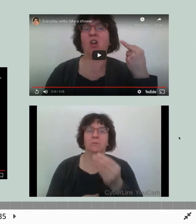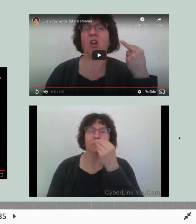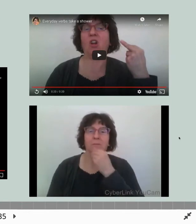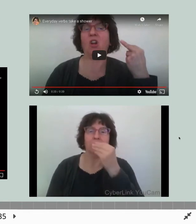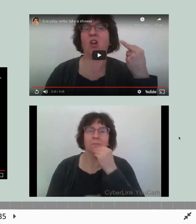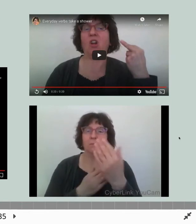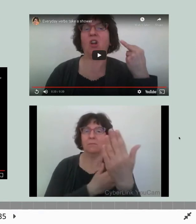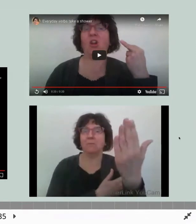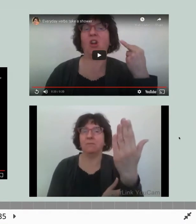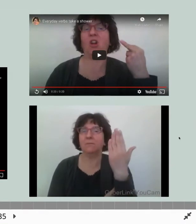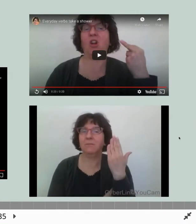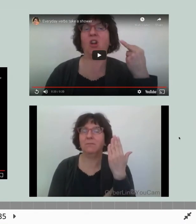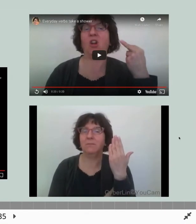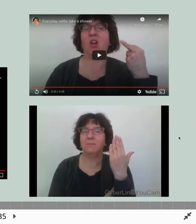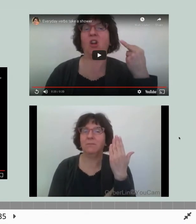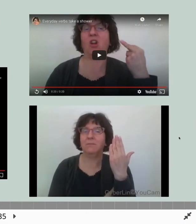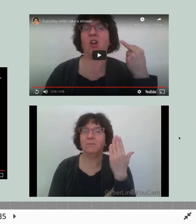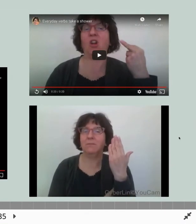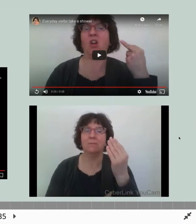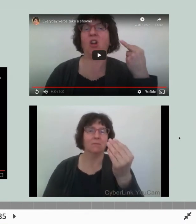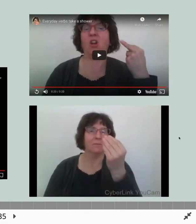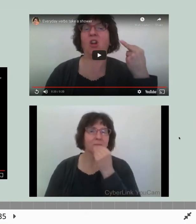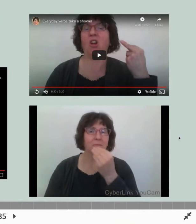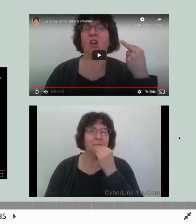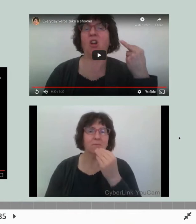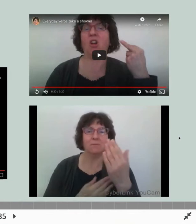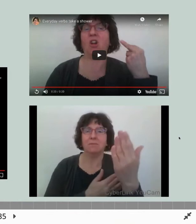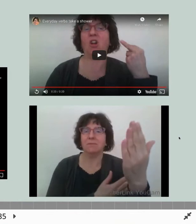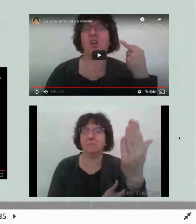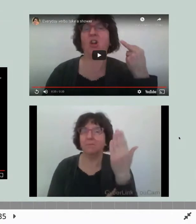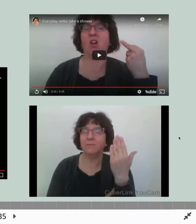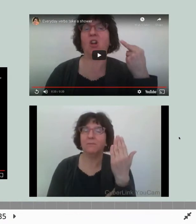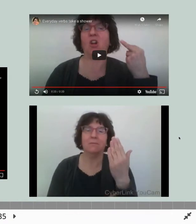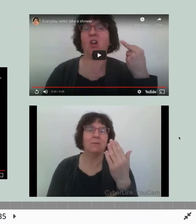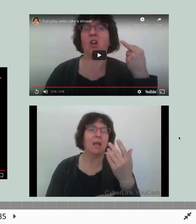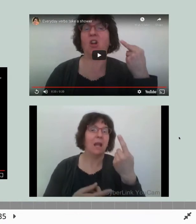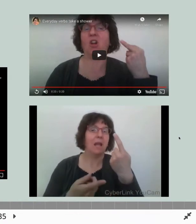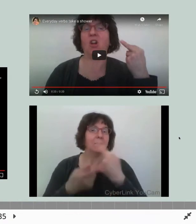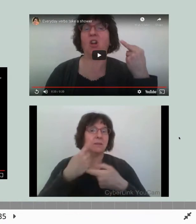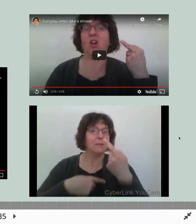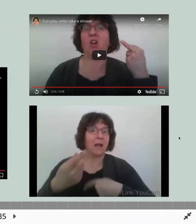In ASL we would answer EAT-MORNING {breakfast}.